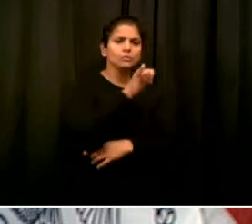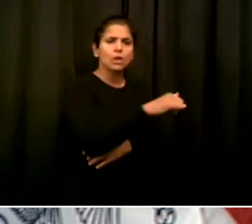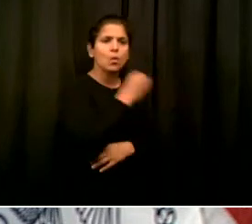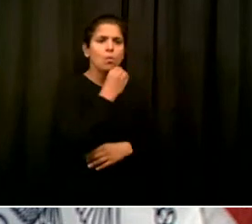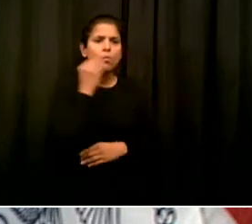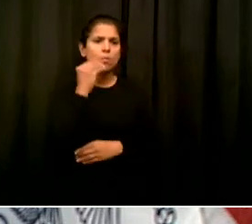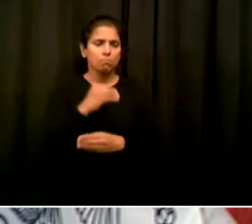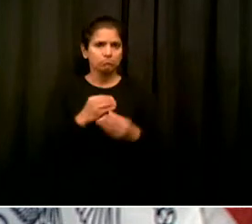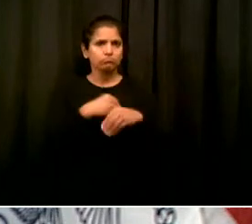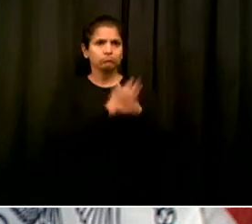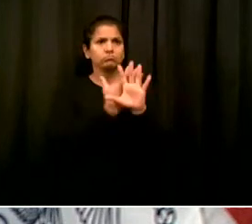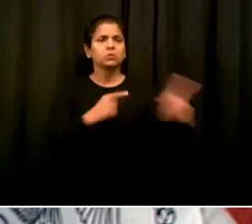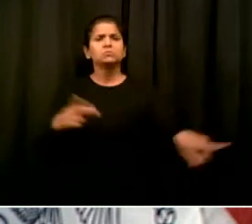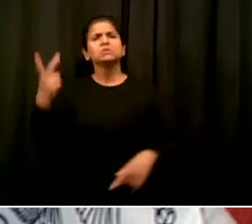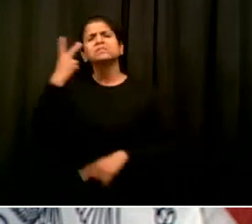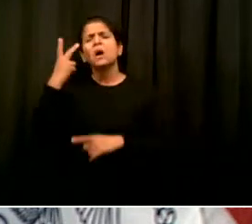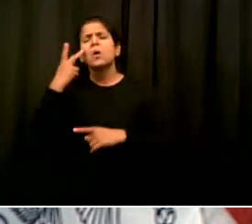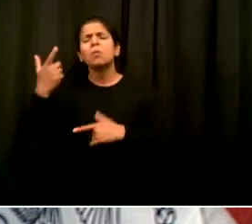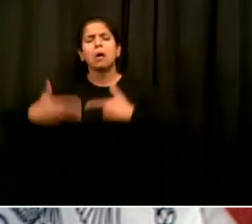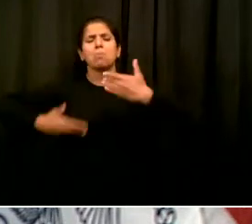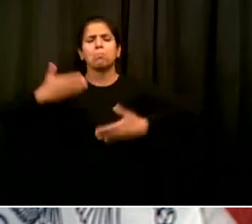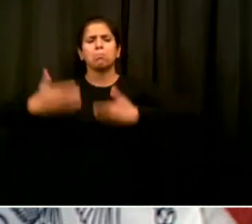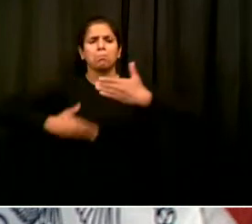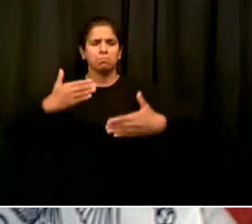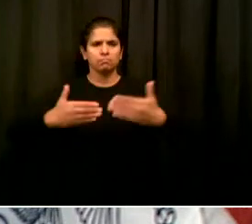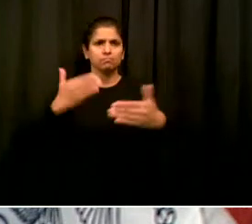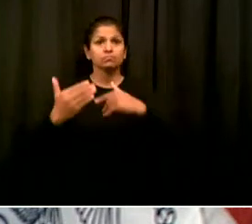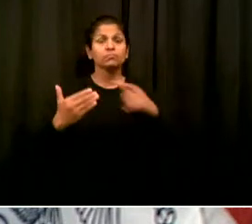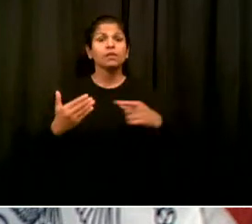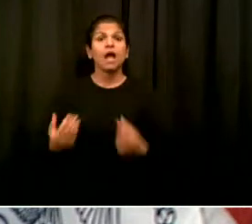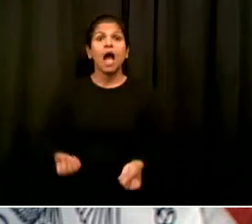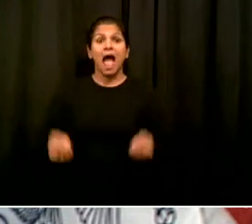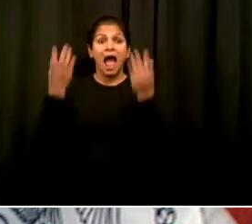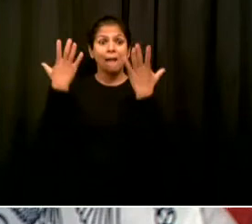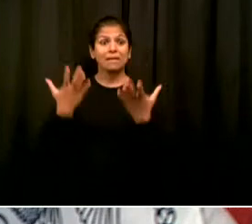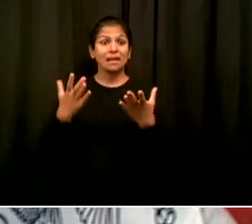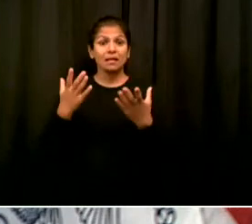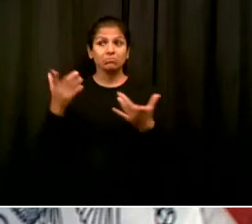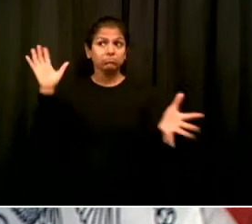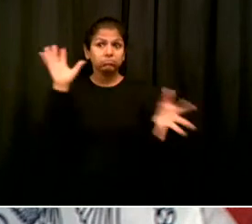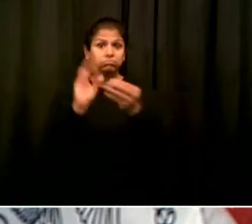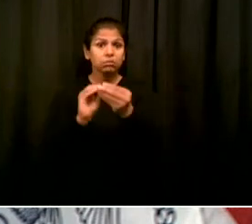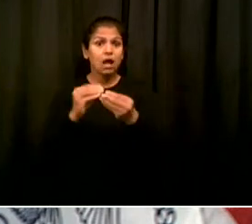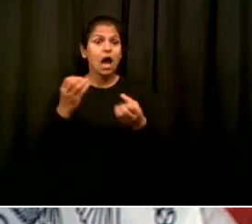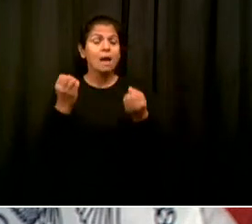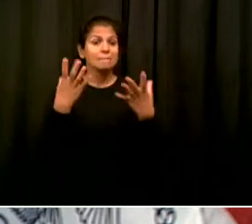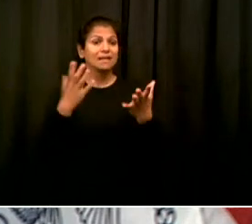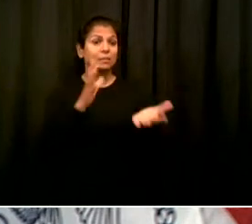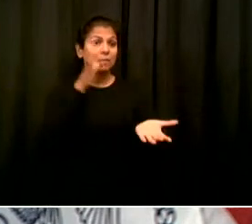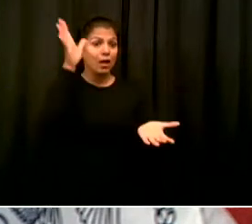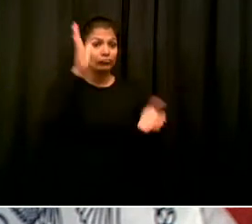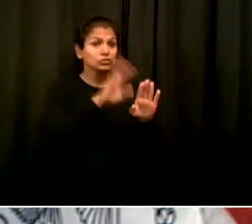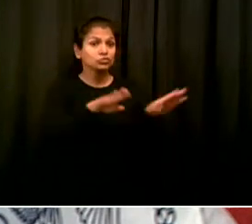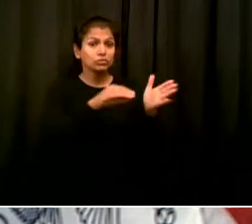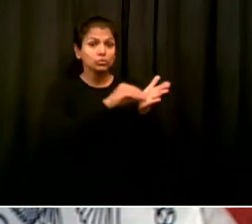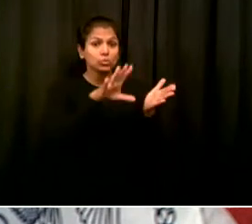SCHOOL, CAN YOU PUT LESS TIME AND ENERGY INTO SOME E OF THTHSEE REMOTE ELEMENTS AND FOCUS MOMOE R